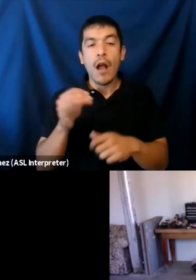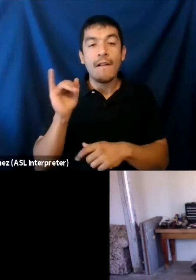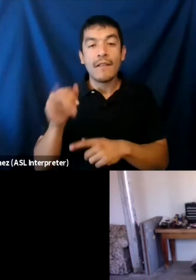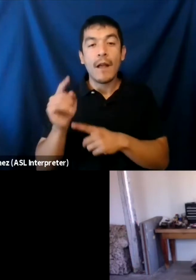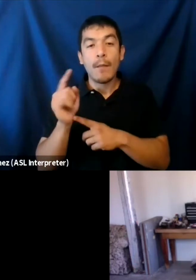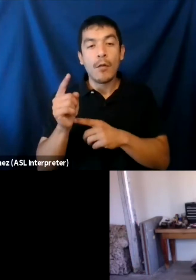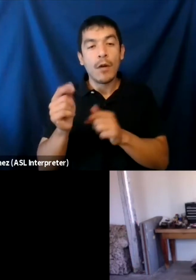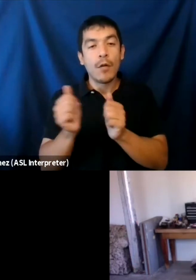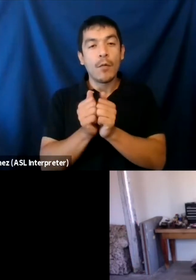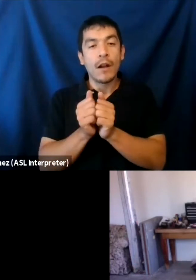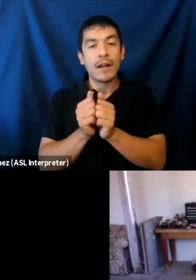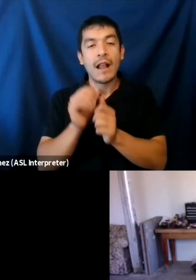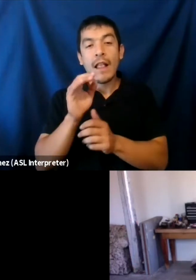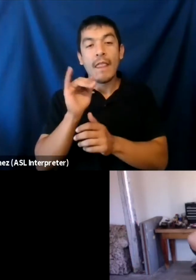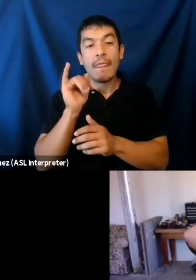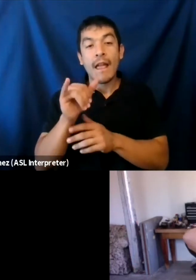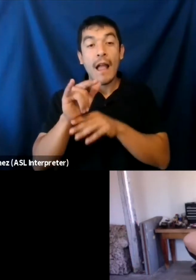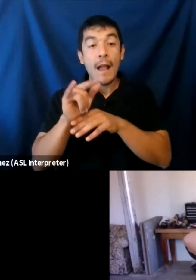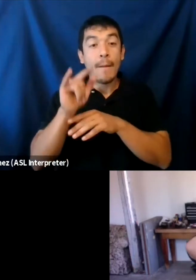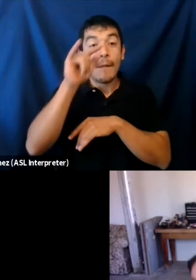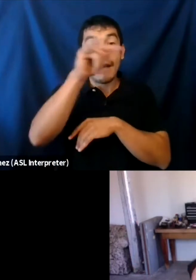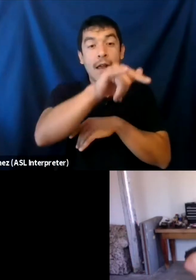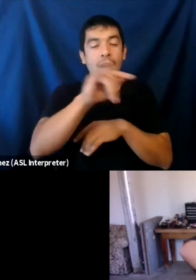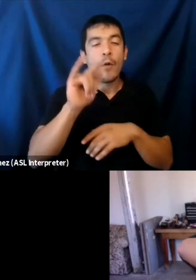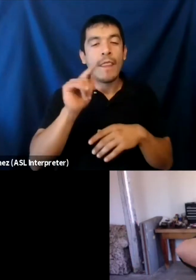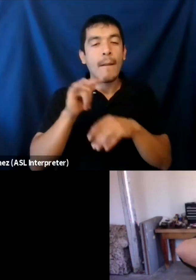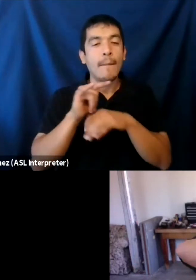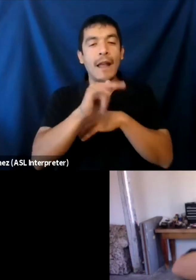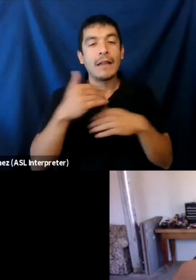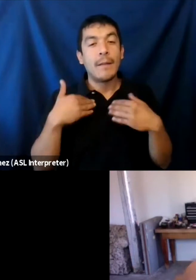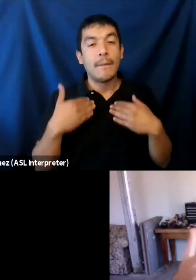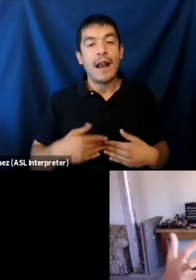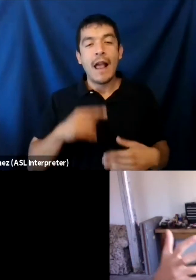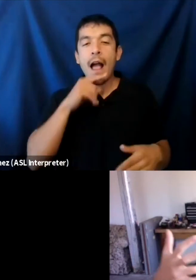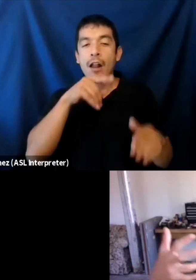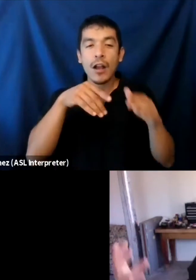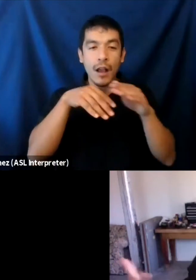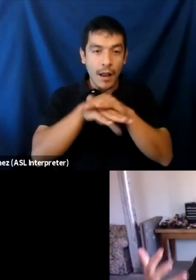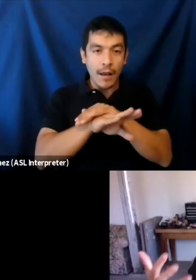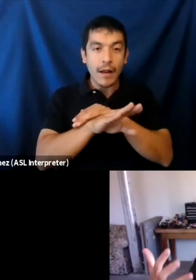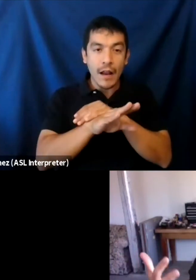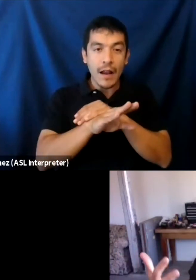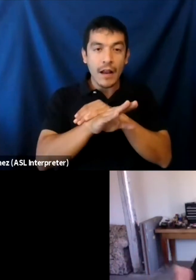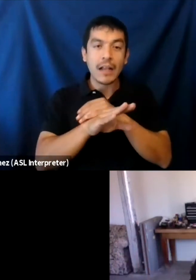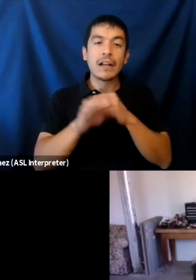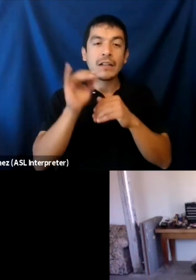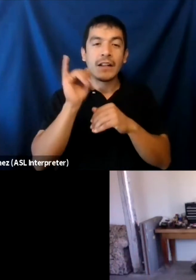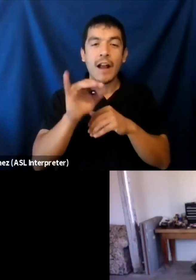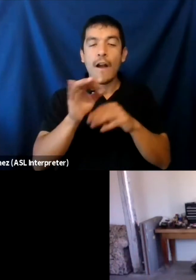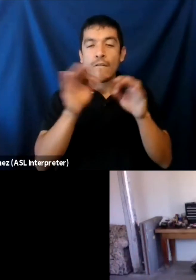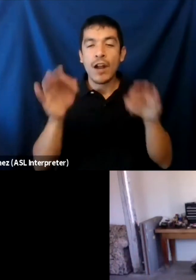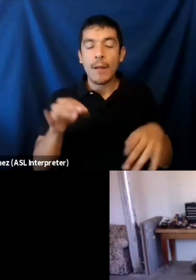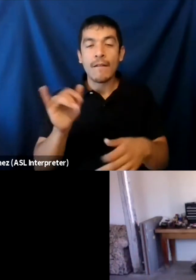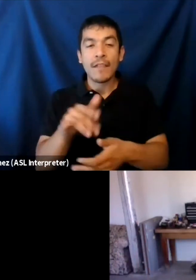with the spy plane, where the plane body actually comes in and into the frame of the image,